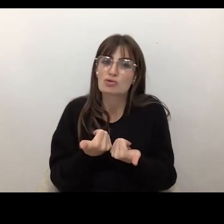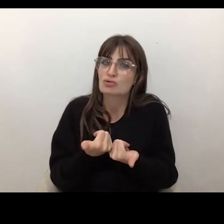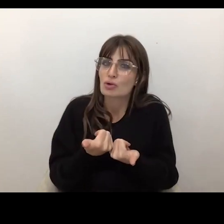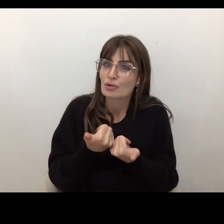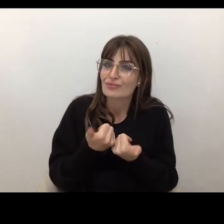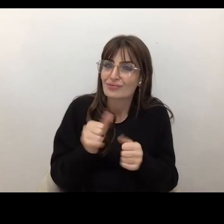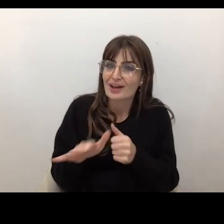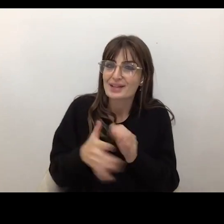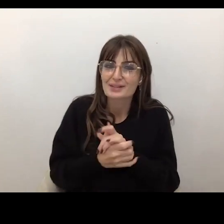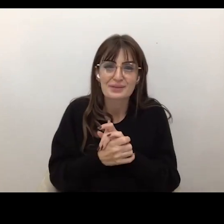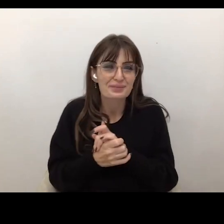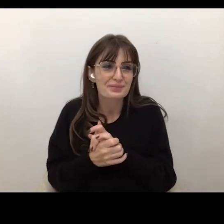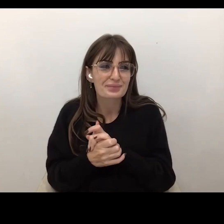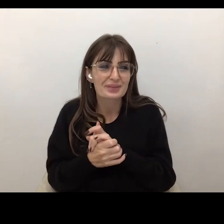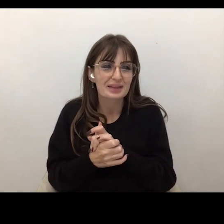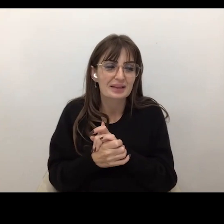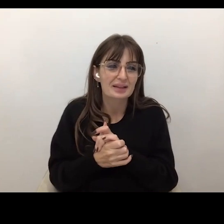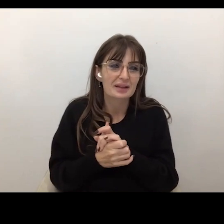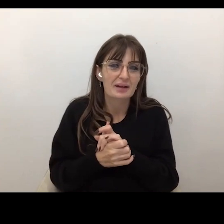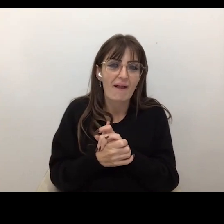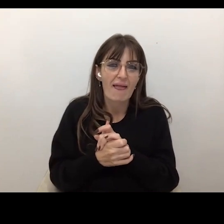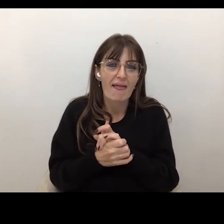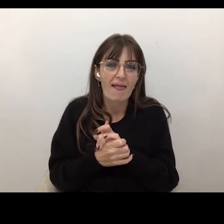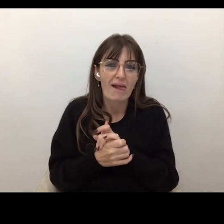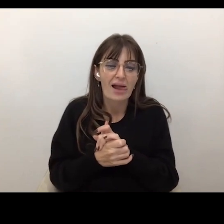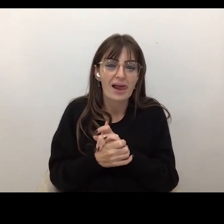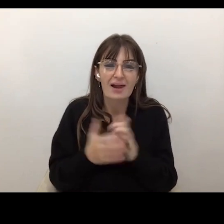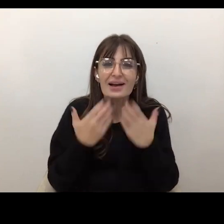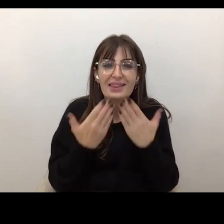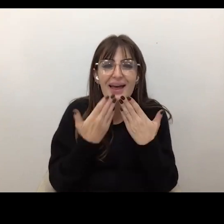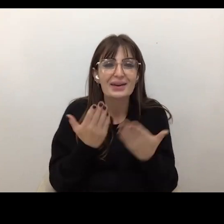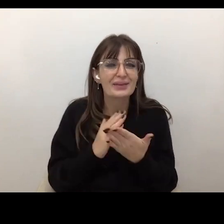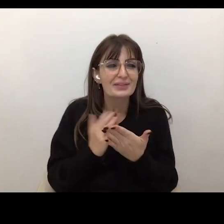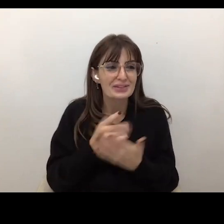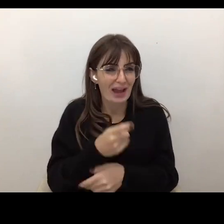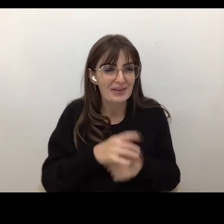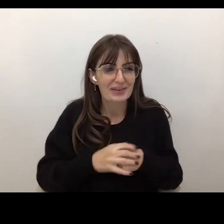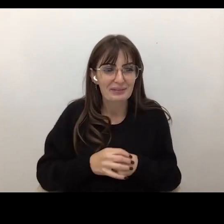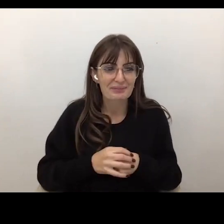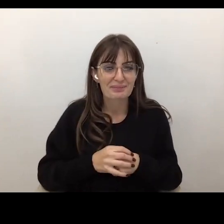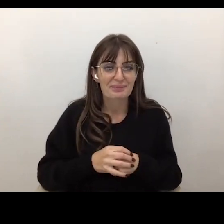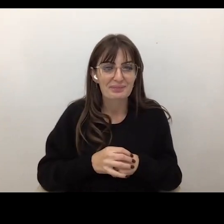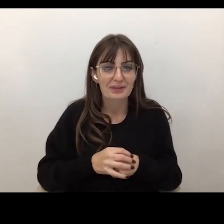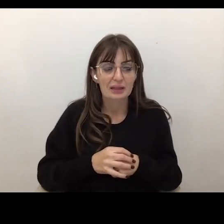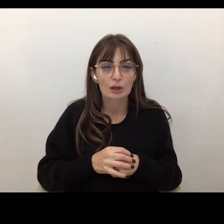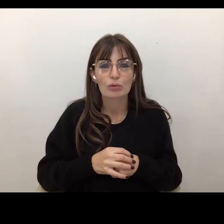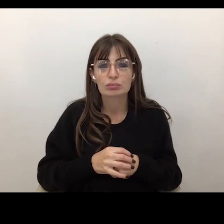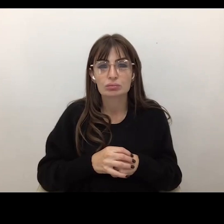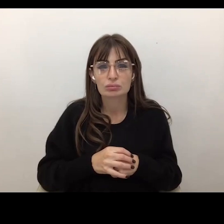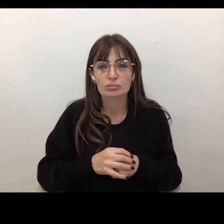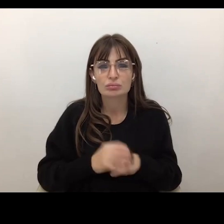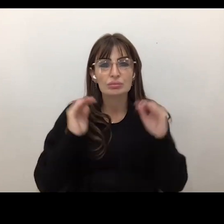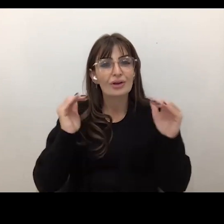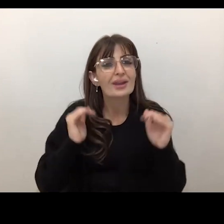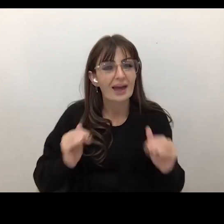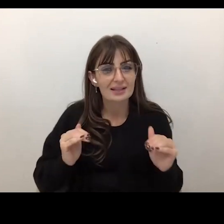fantastic. Love that. Thank you for sharing that. OK. Now onto the next thing that I want to collect